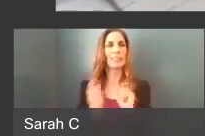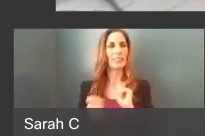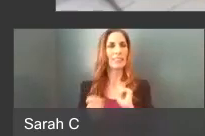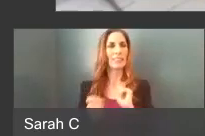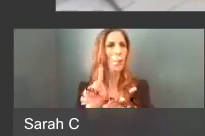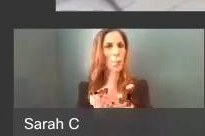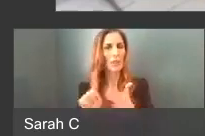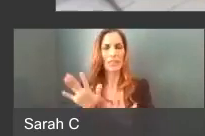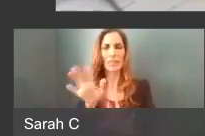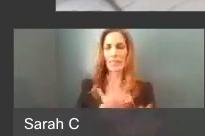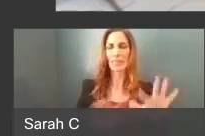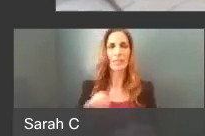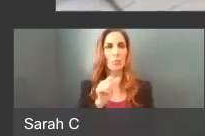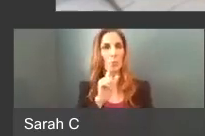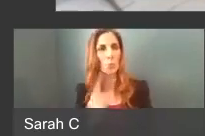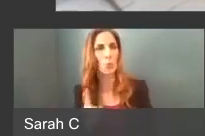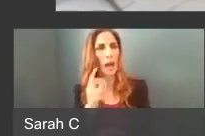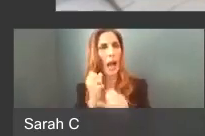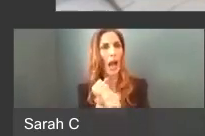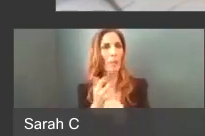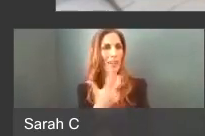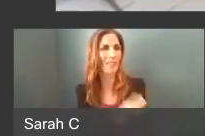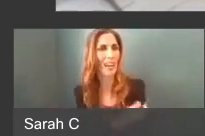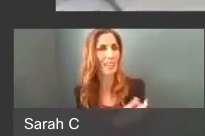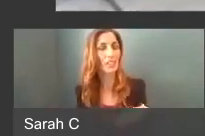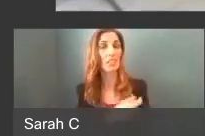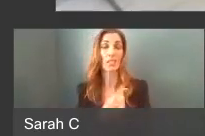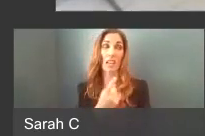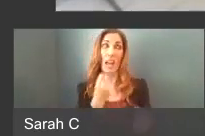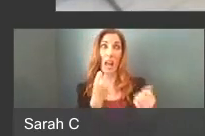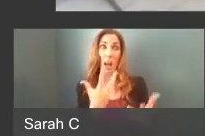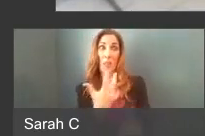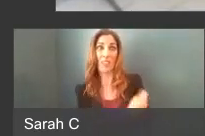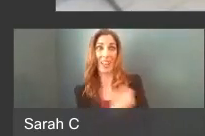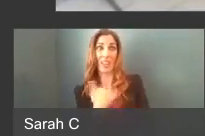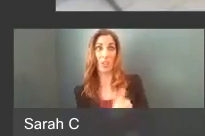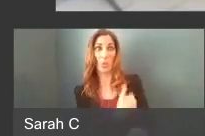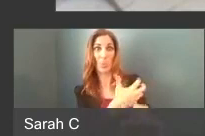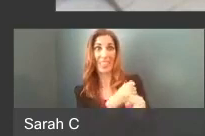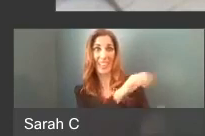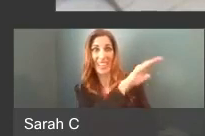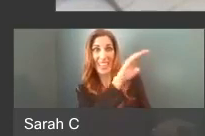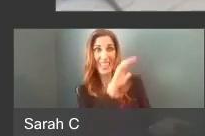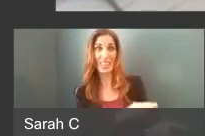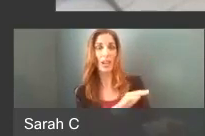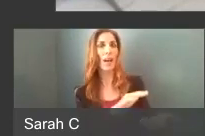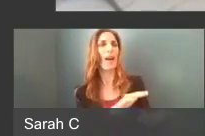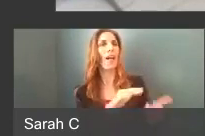amount of vaccine that we have is dramatically less than the number of people that want it.